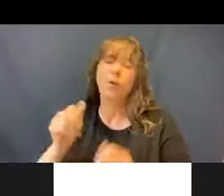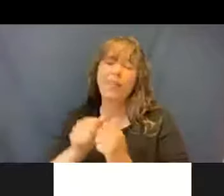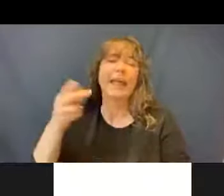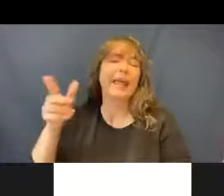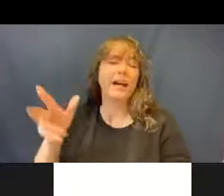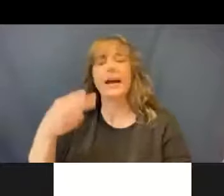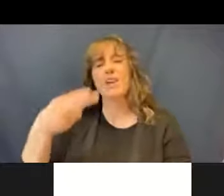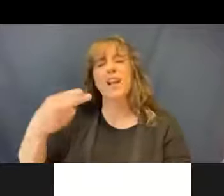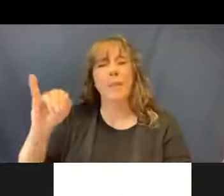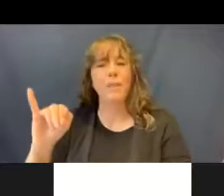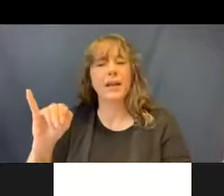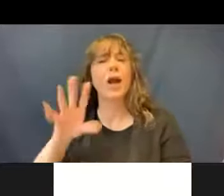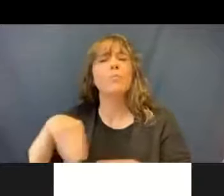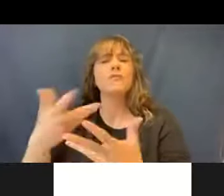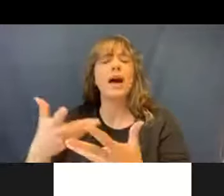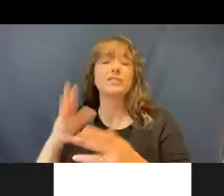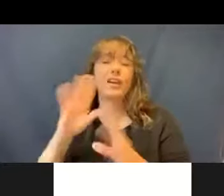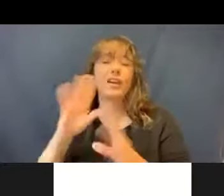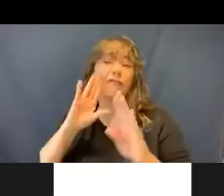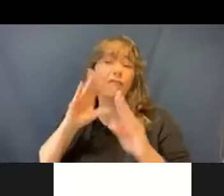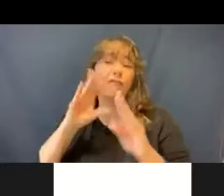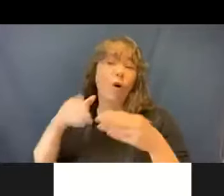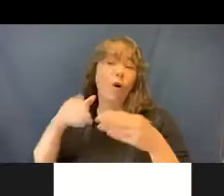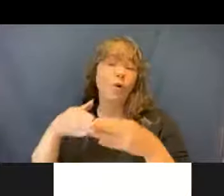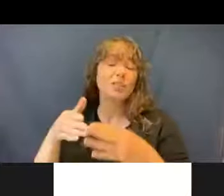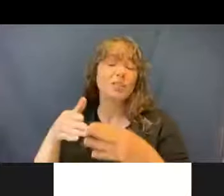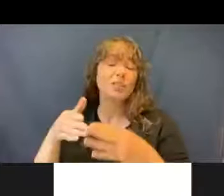The focus can be around accommodation to a hearing world, but what do you think hearing